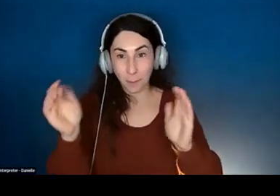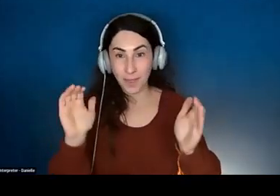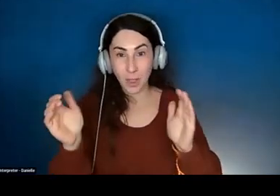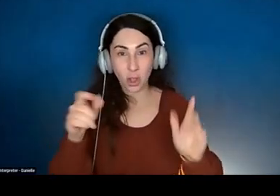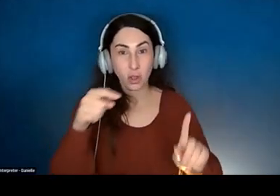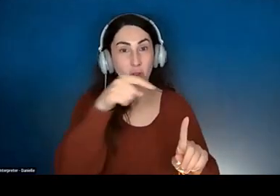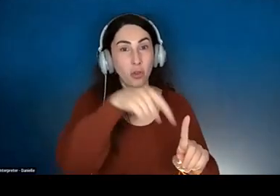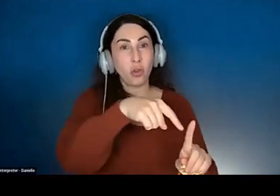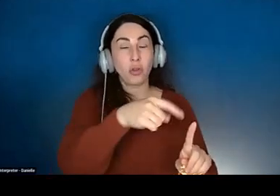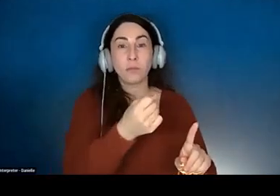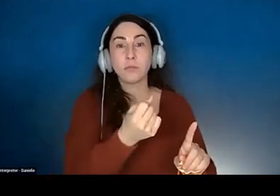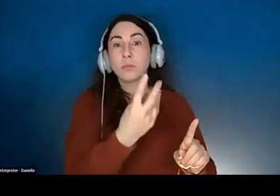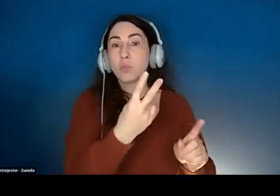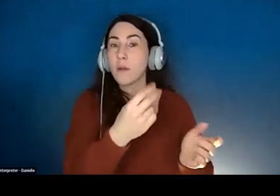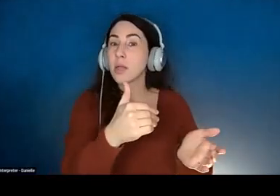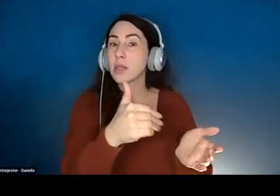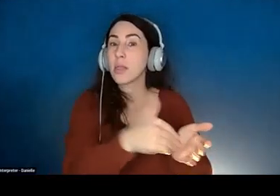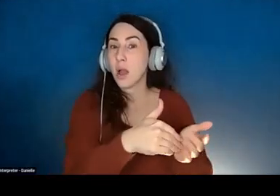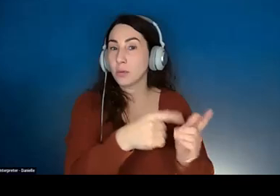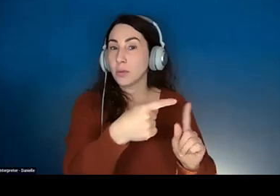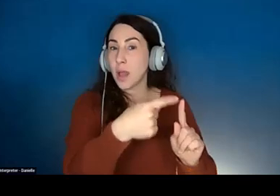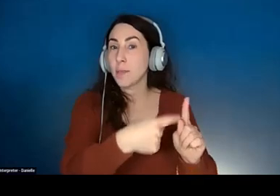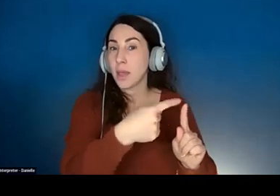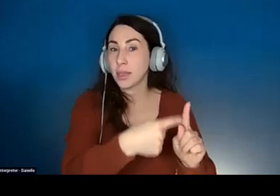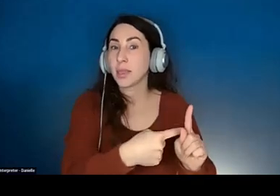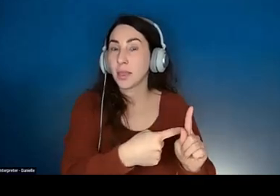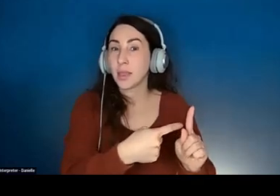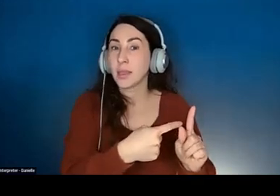right around $12,000 a month. You can see how,